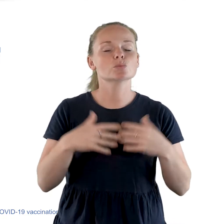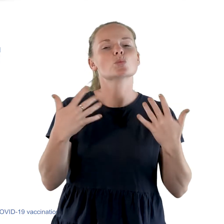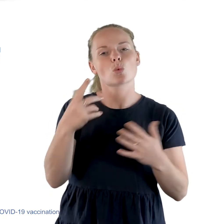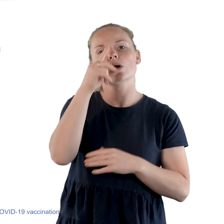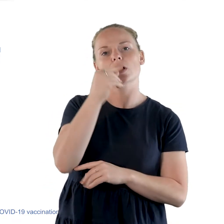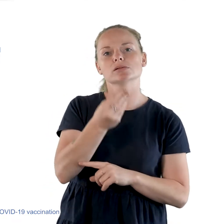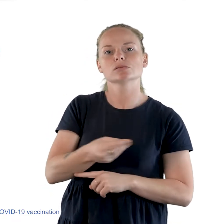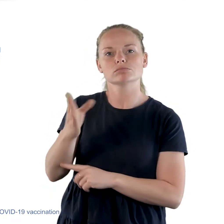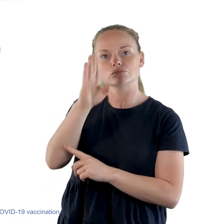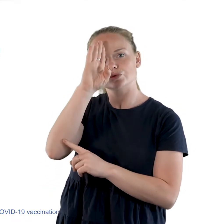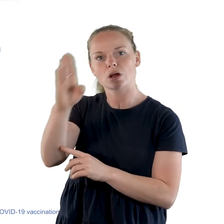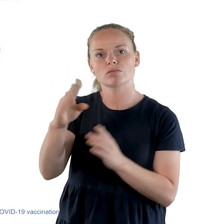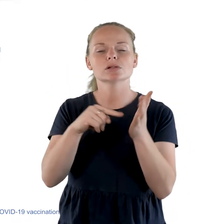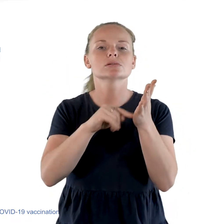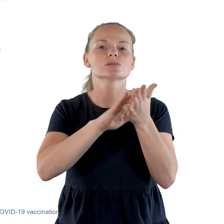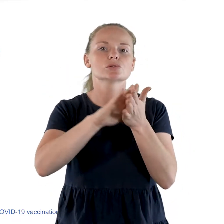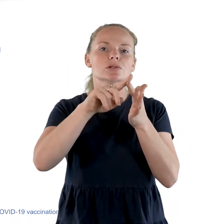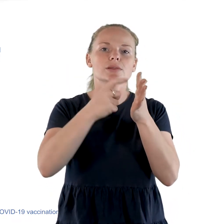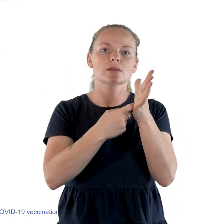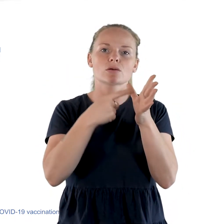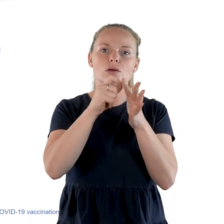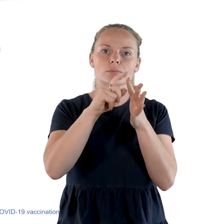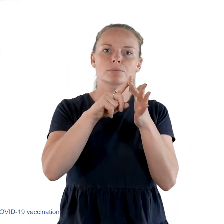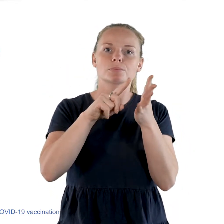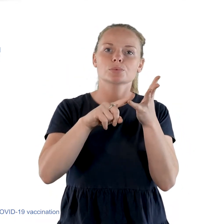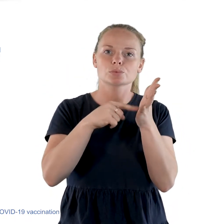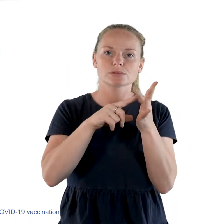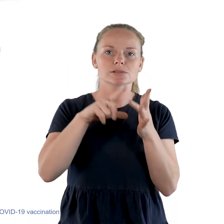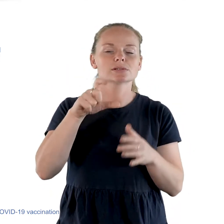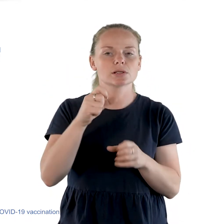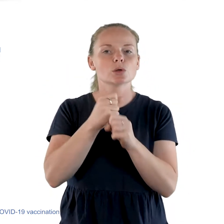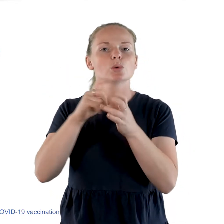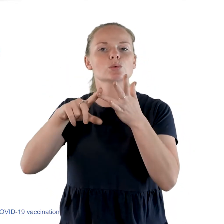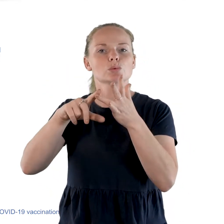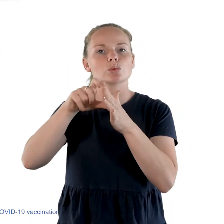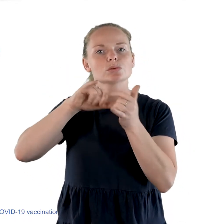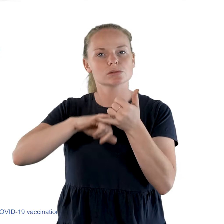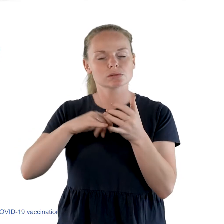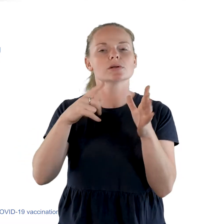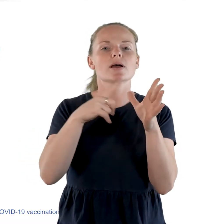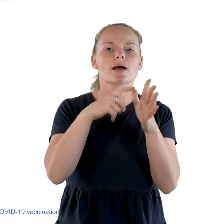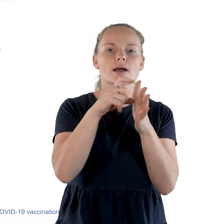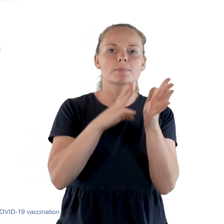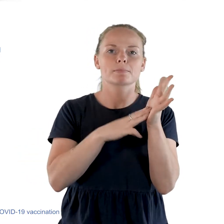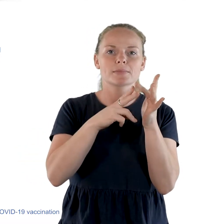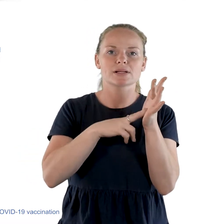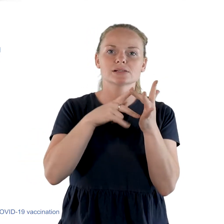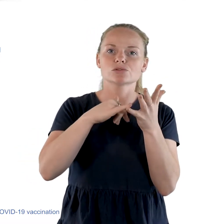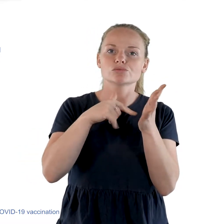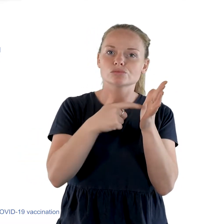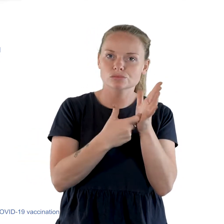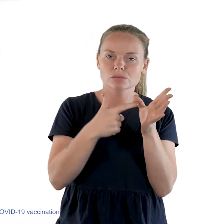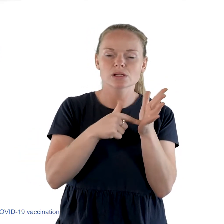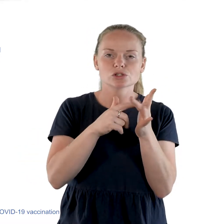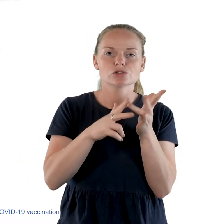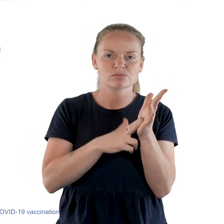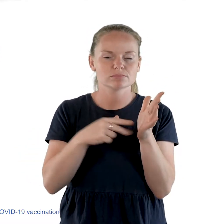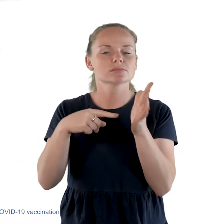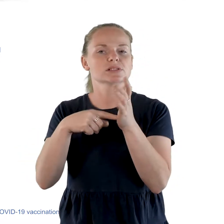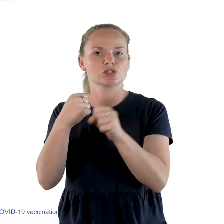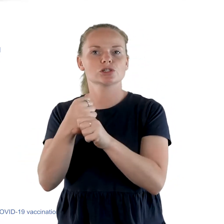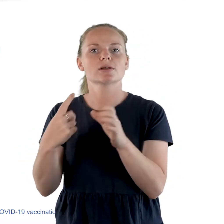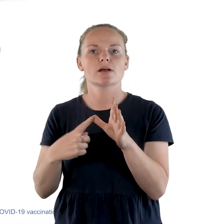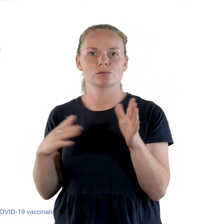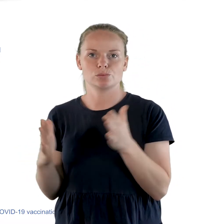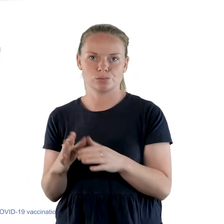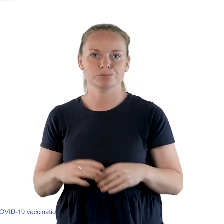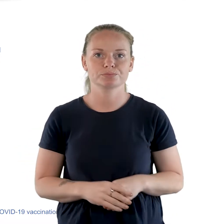or territory health department or directly to the Therapeutic Goods Administration (TGA).